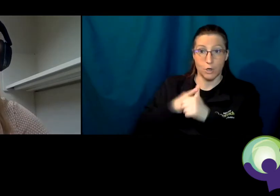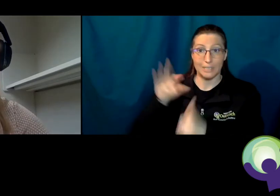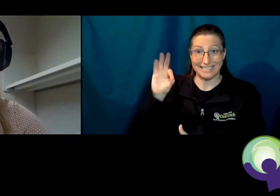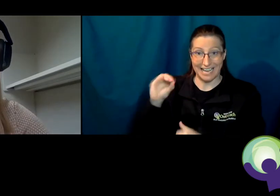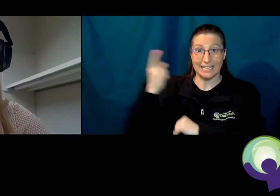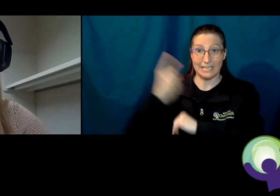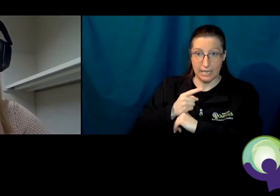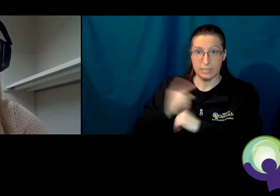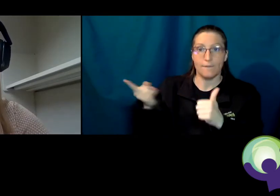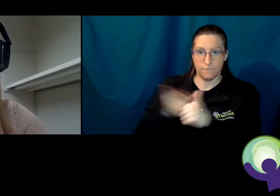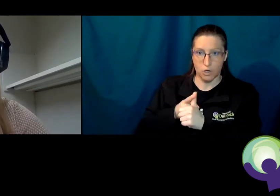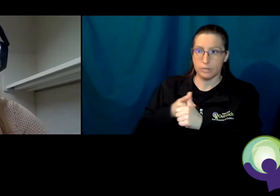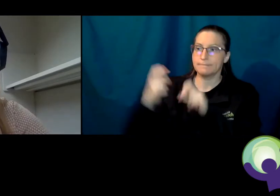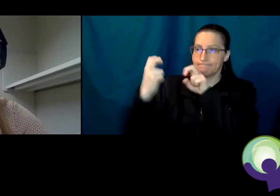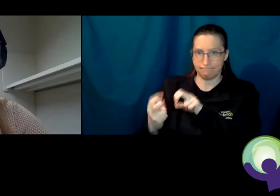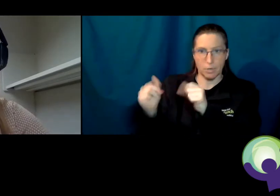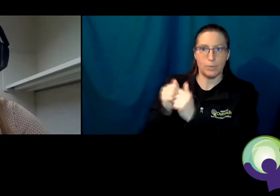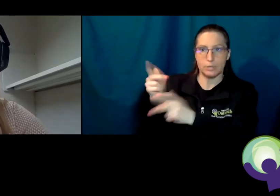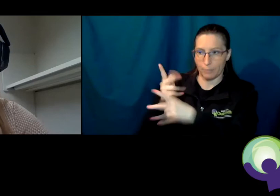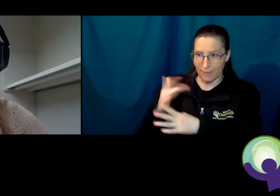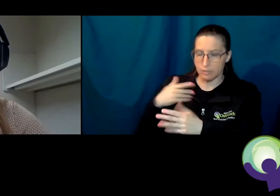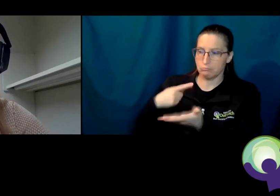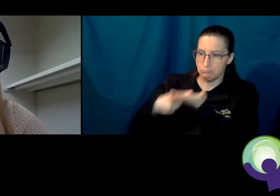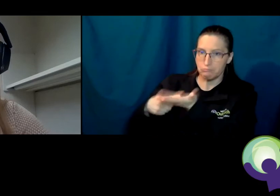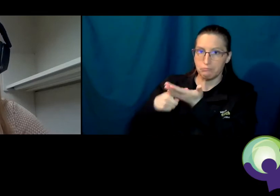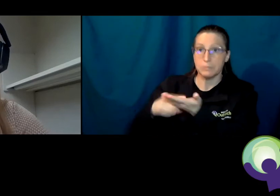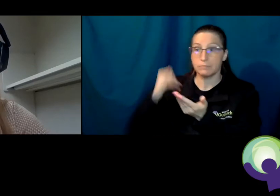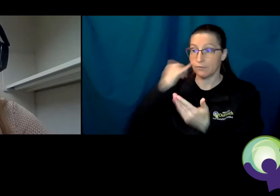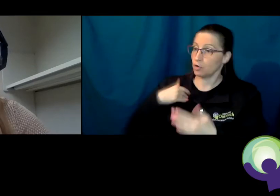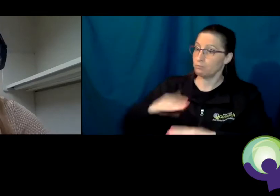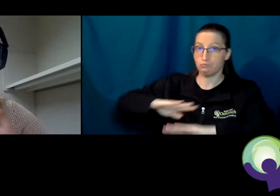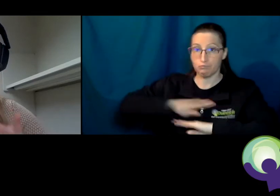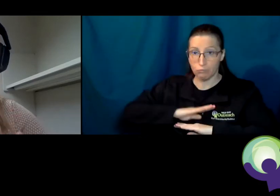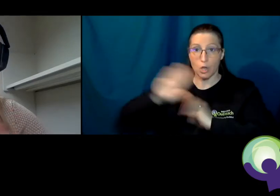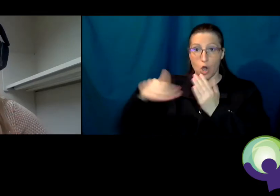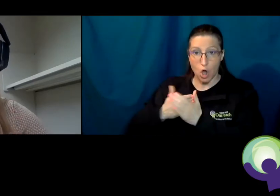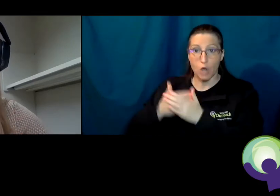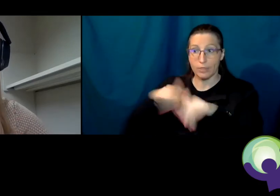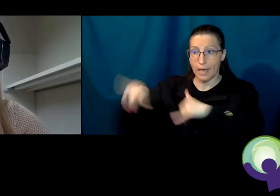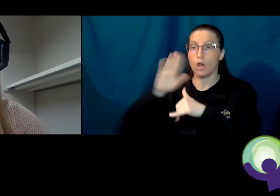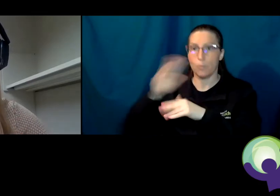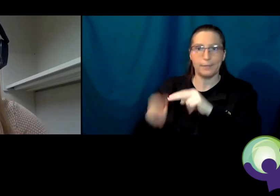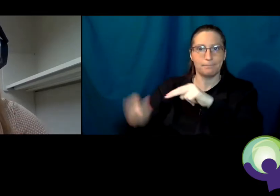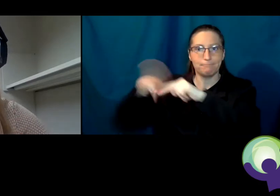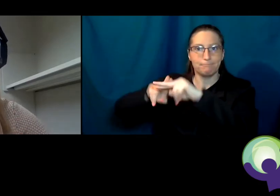with your supervisor and as long as you are meeting company standards, you will get a raise.